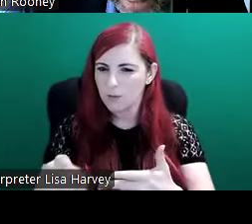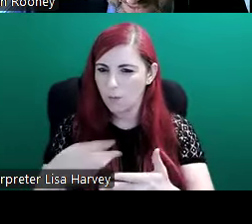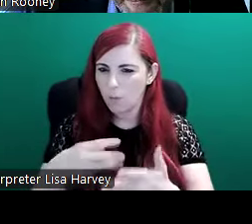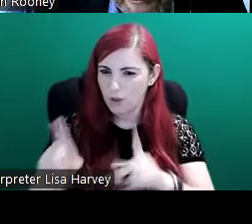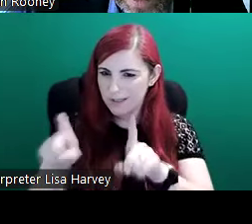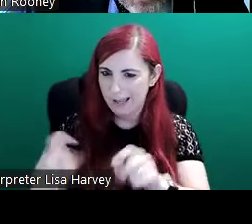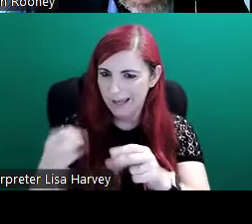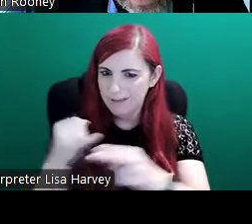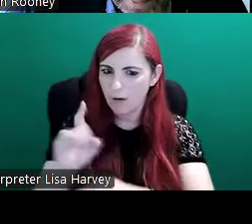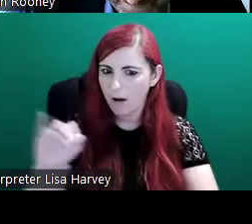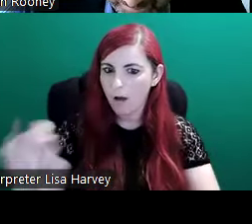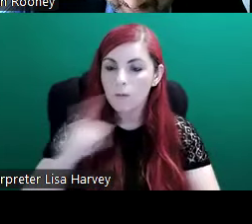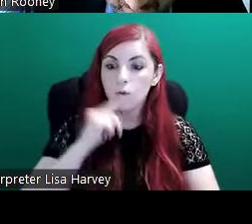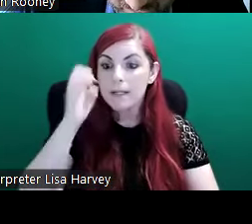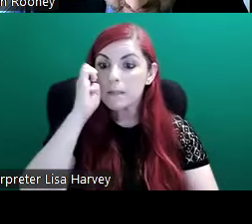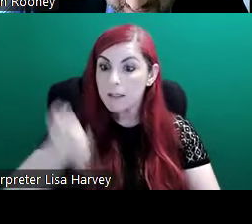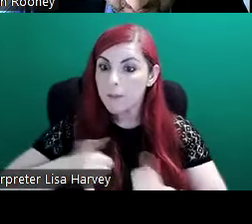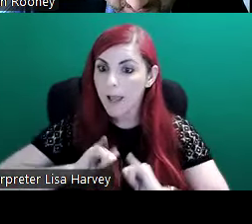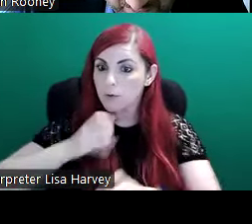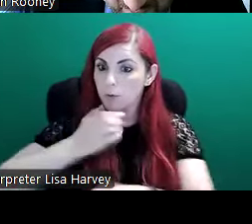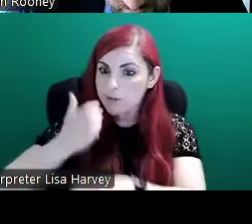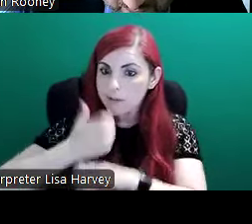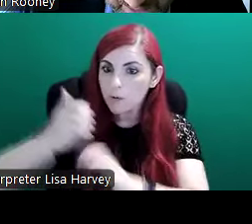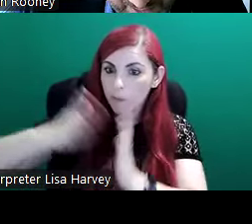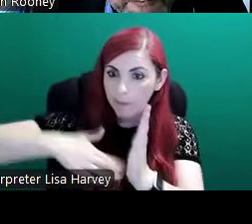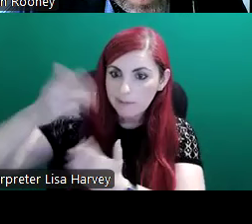continue painting and drawing there, the resident community, otherwise accepting of